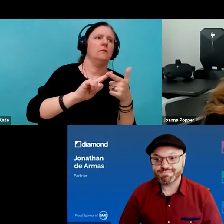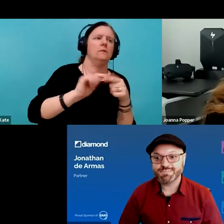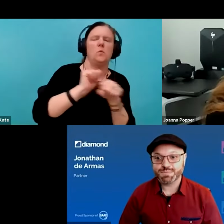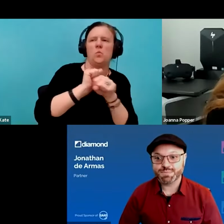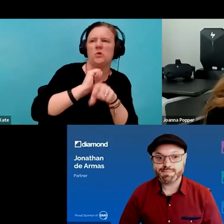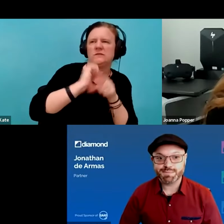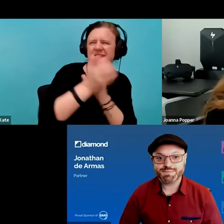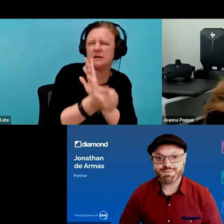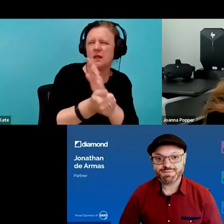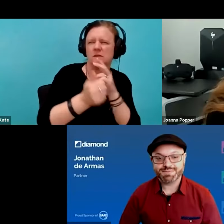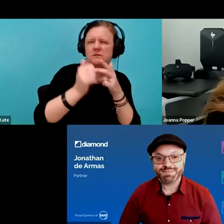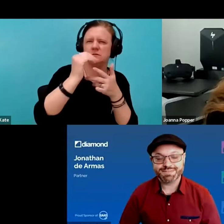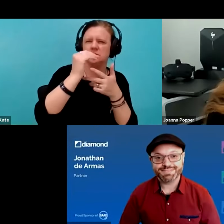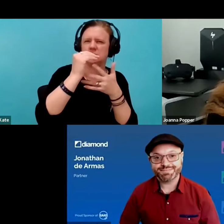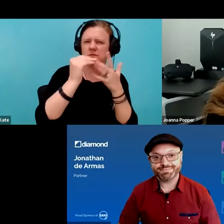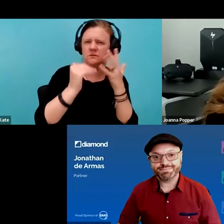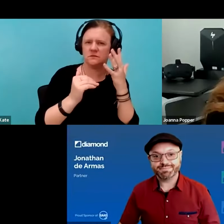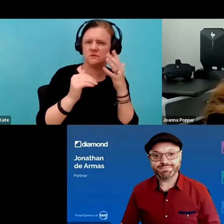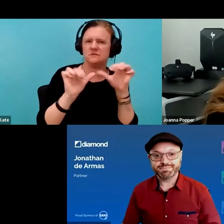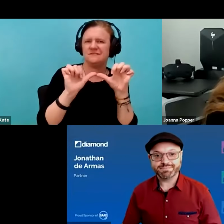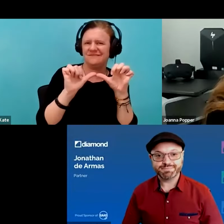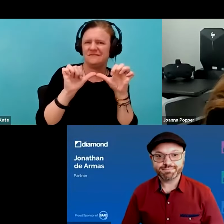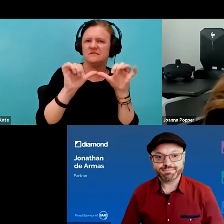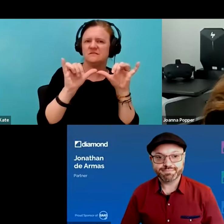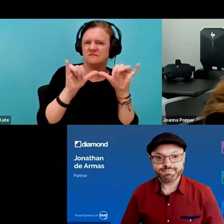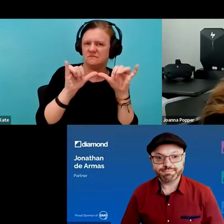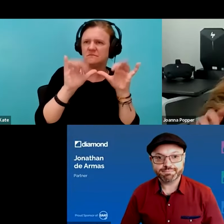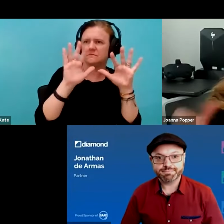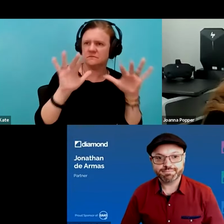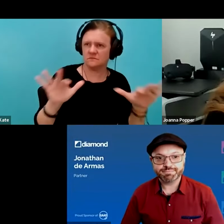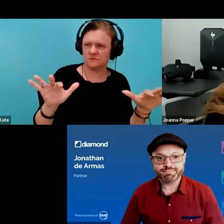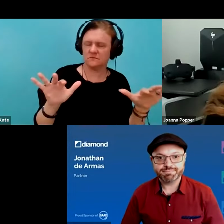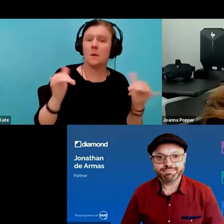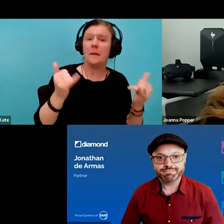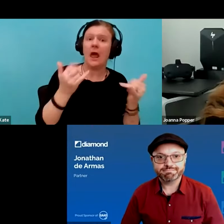you know, so many, so many for architecture, engineering production so many areas where we're seeing the acceleration there.